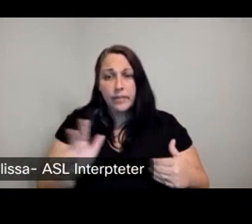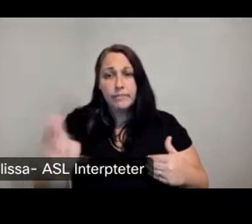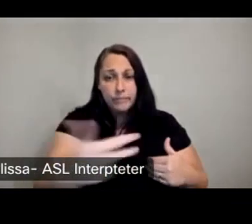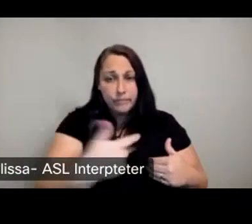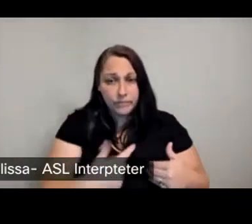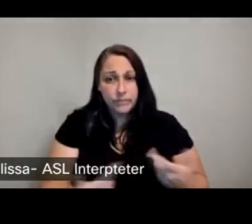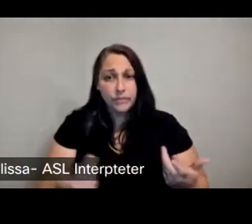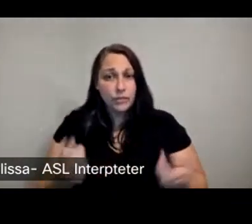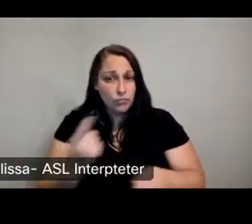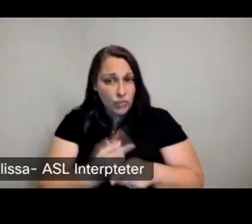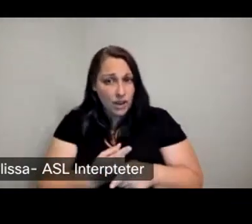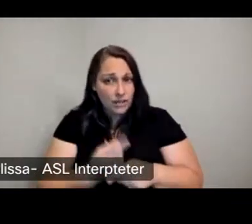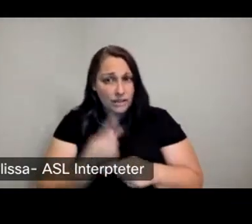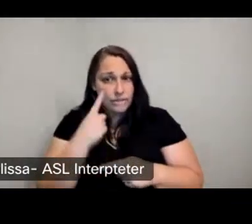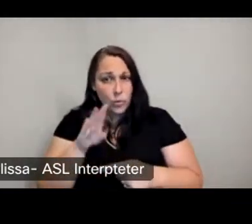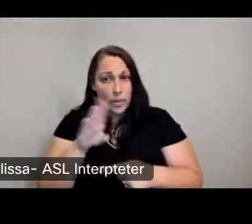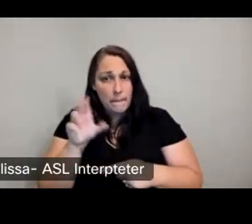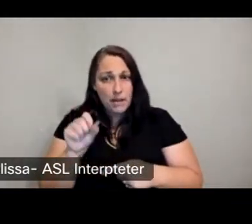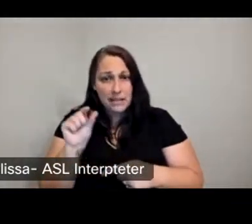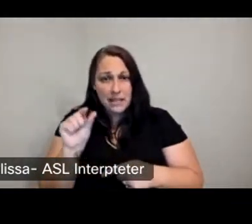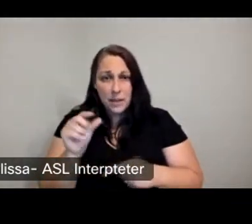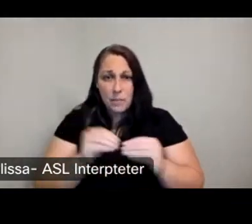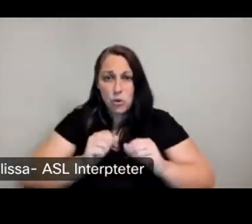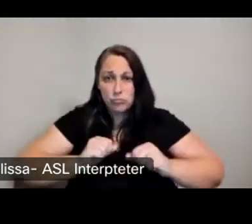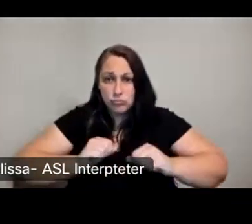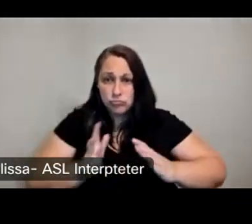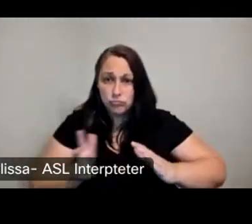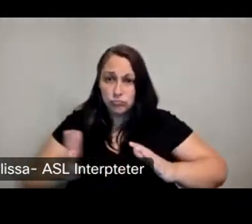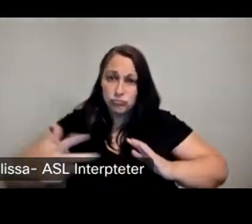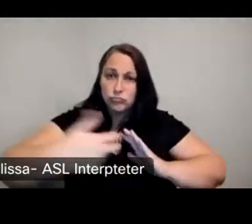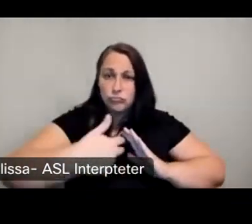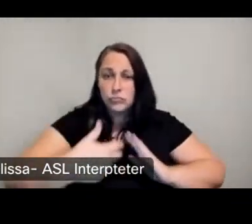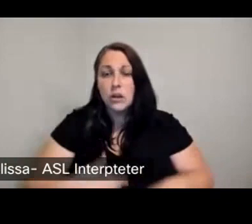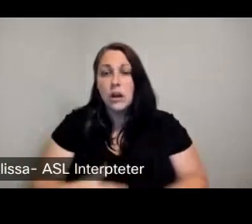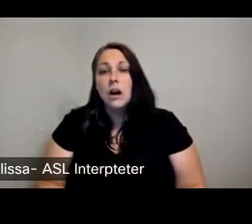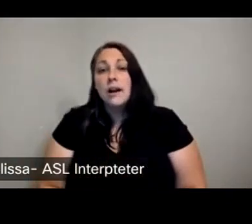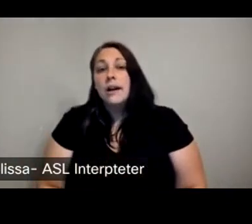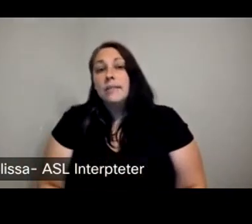so that the bus has a little more room in certain places but it doesn't seem like is there anywhere